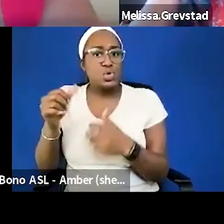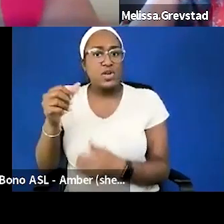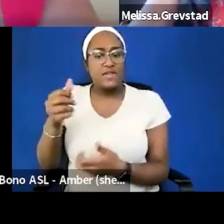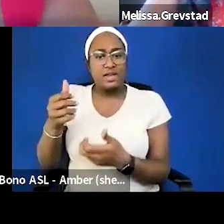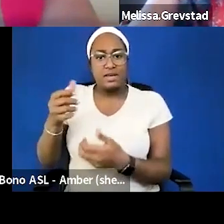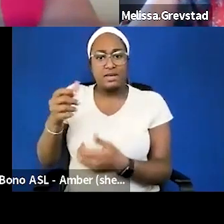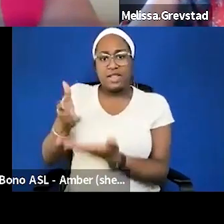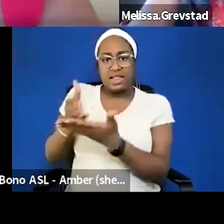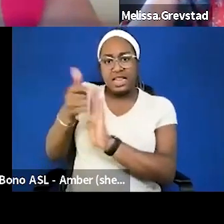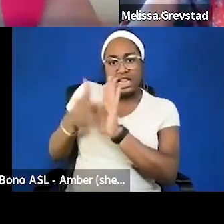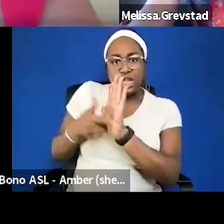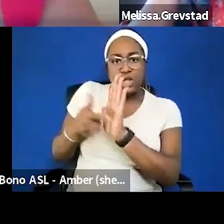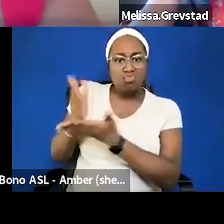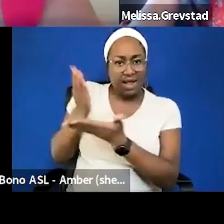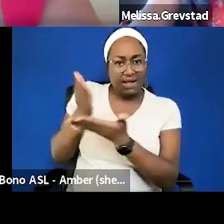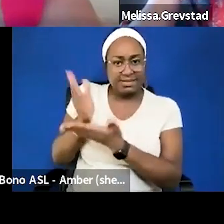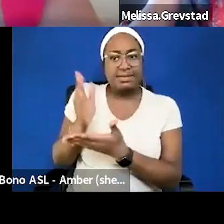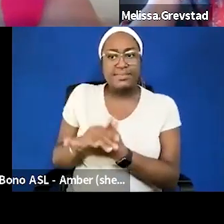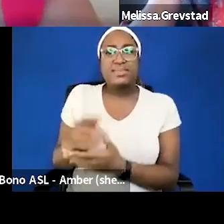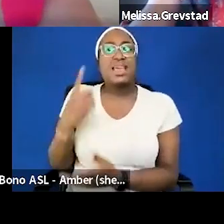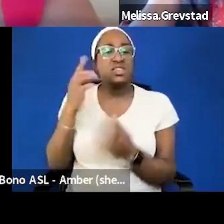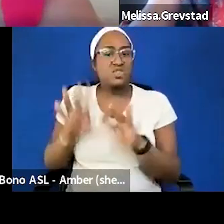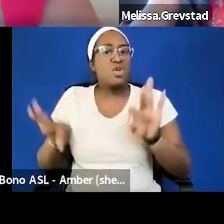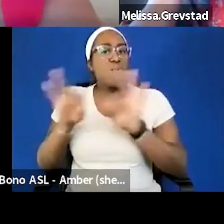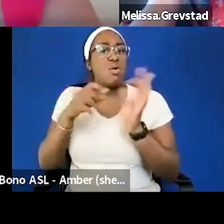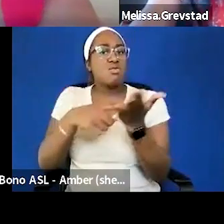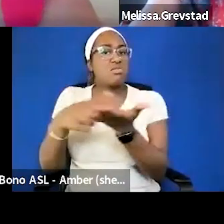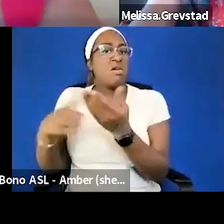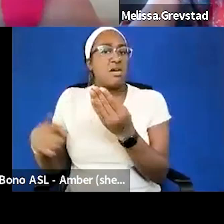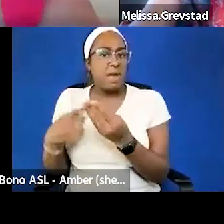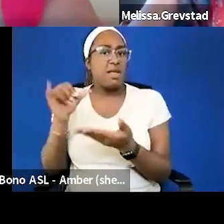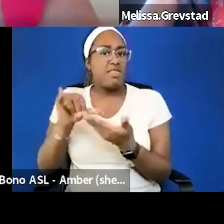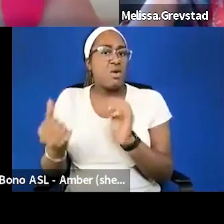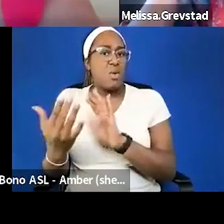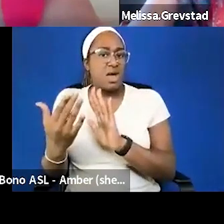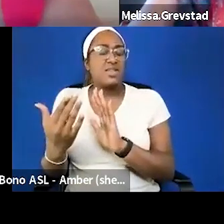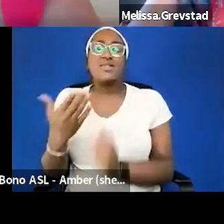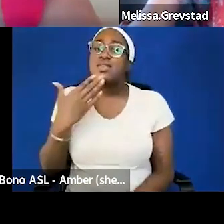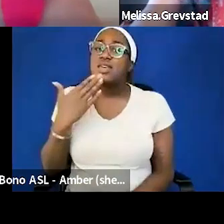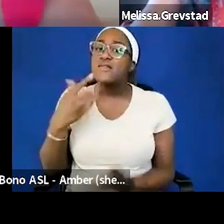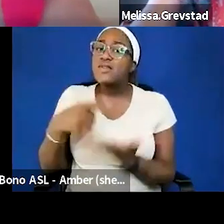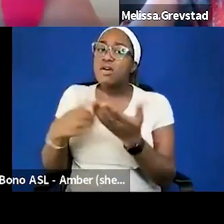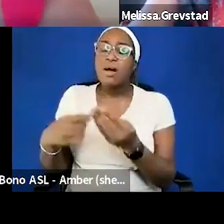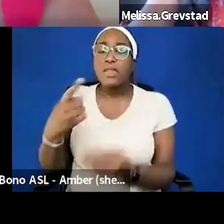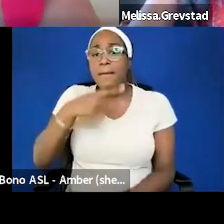And so I think it's really important to talk about it that way. And I thank you all for talking about the public health crisis being discrimination.